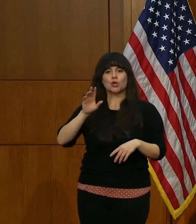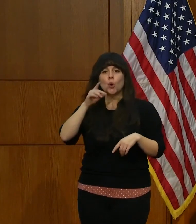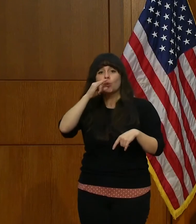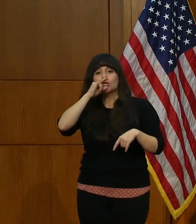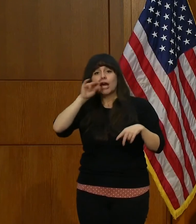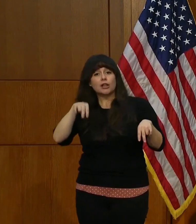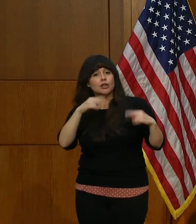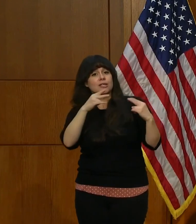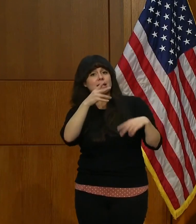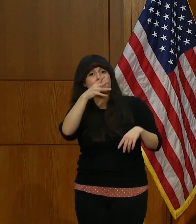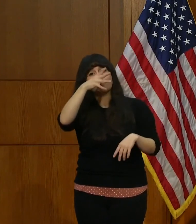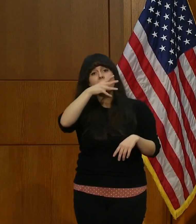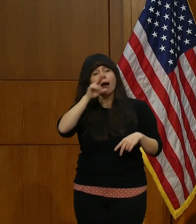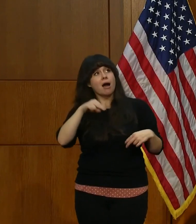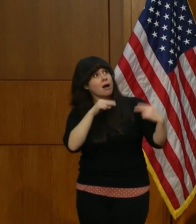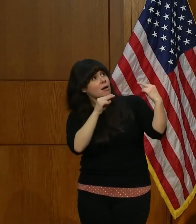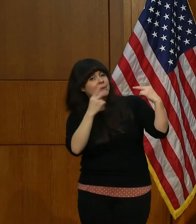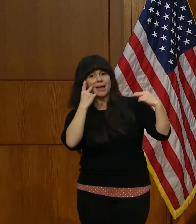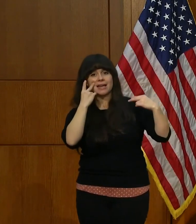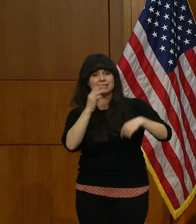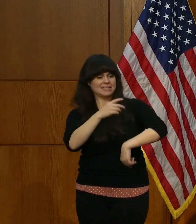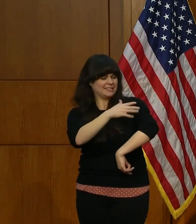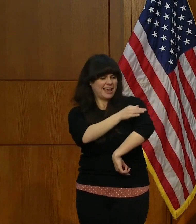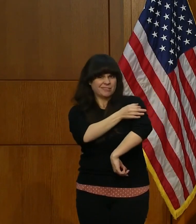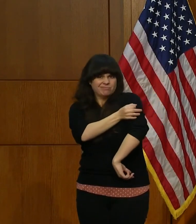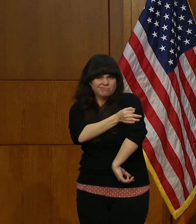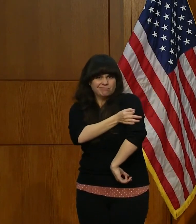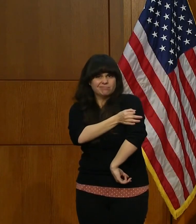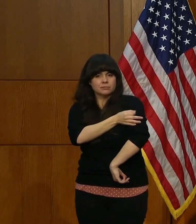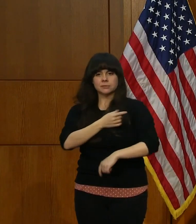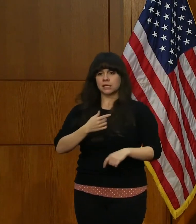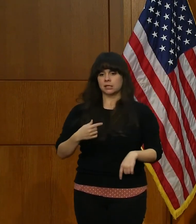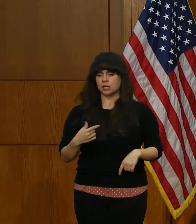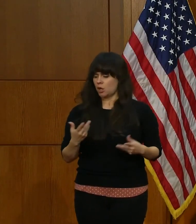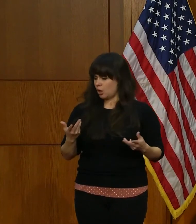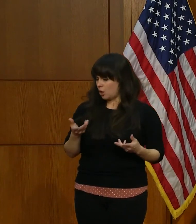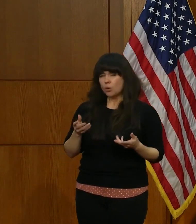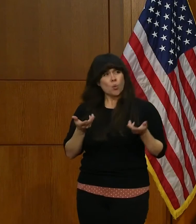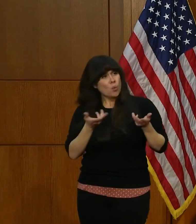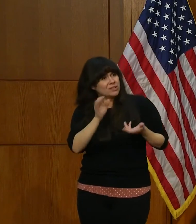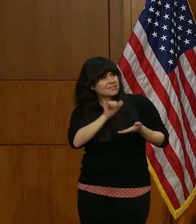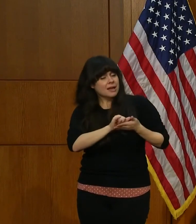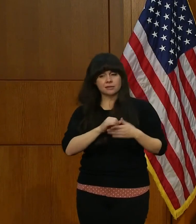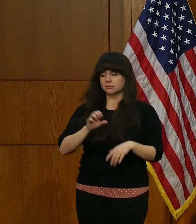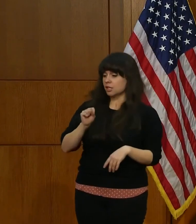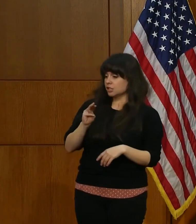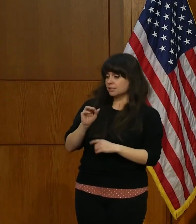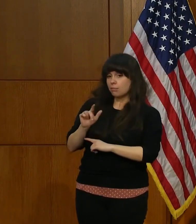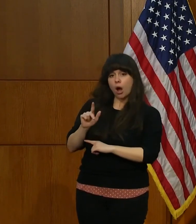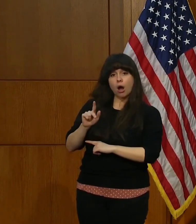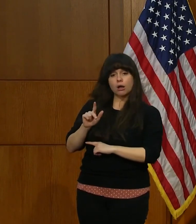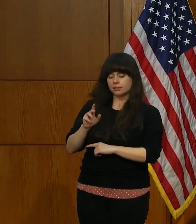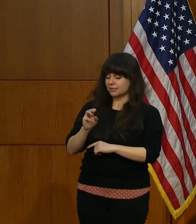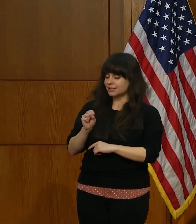CHILD IS LOOKING UP AT HER MOTHER'S UPPER ARM AROUND MARK ON THE UPPER ARM AND THE CHILD INQUIRES. WHAT IS THAT? THE MOM